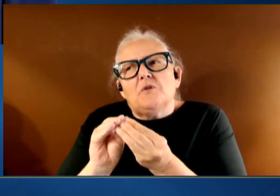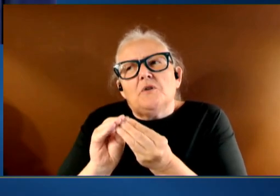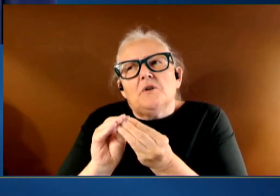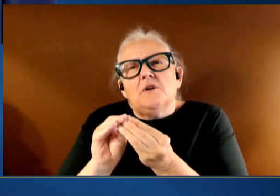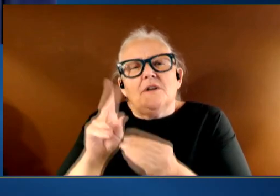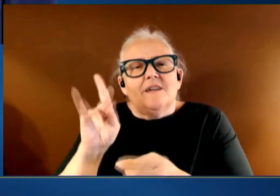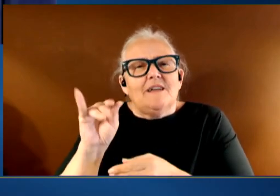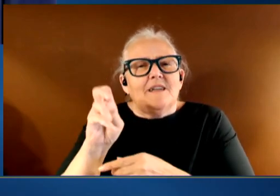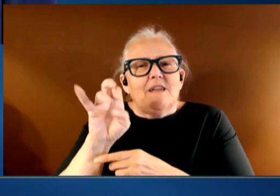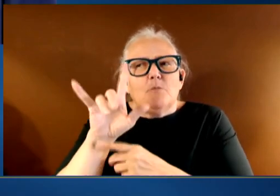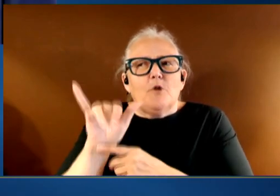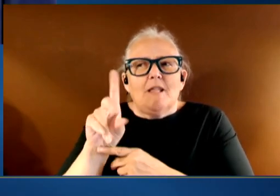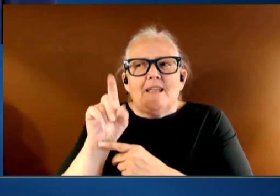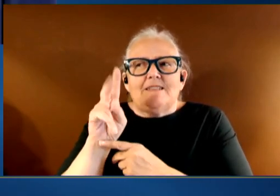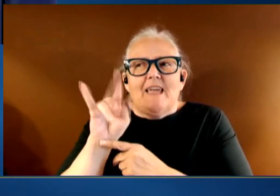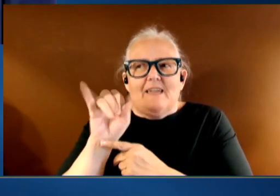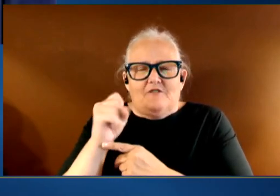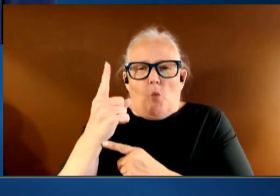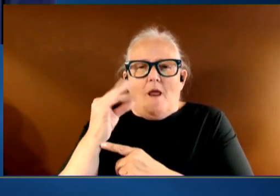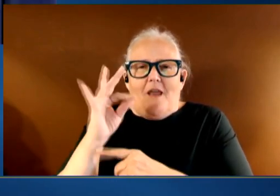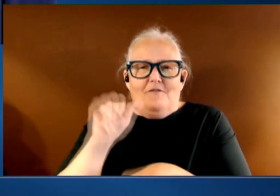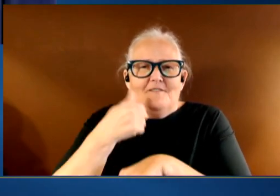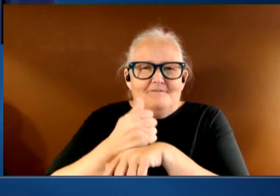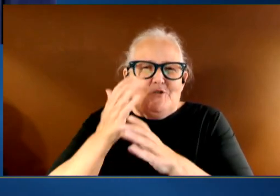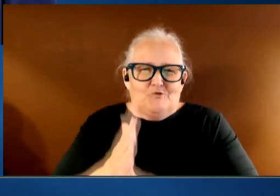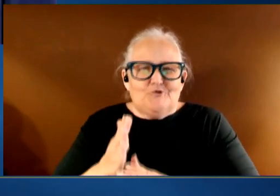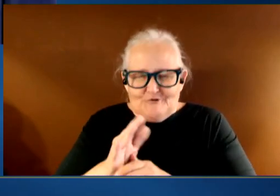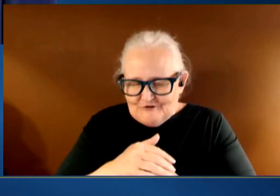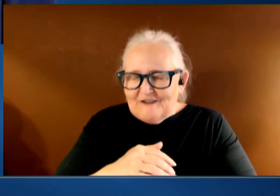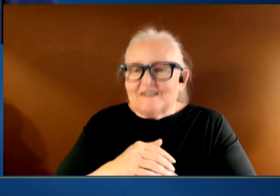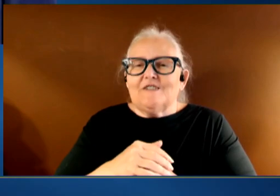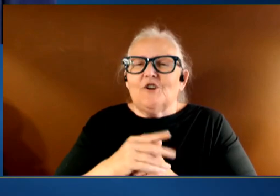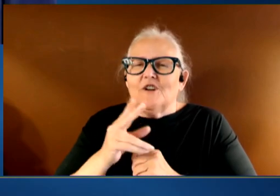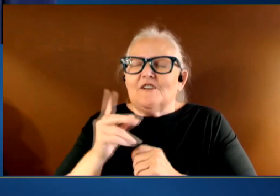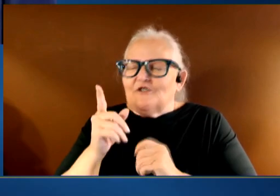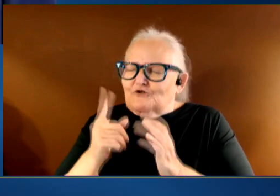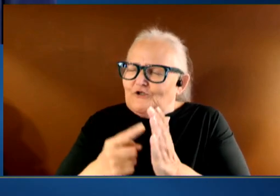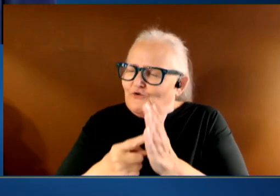helped found it. And she showed me, you know, what were the health disparities,